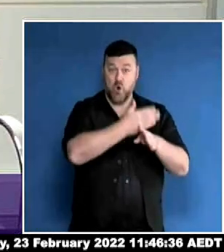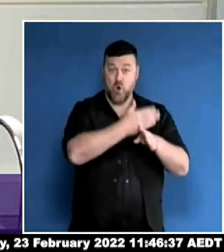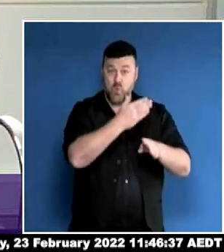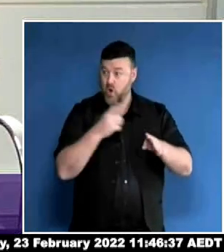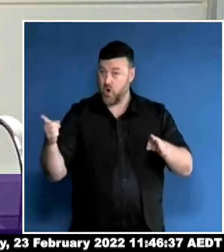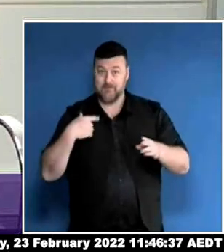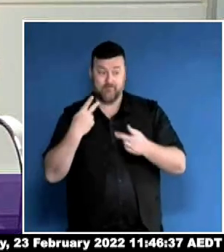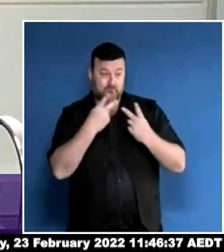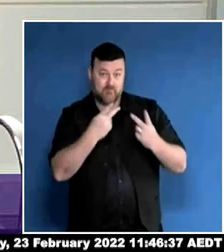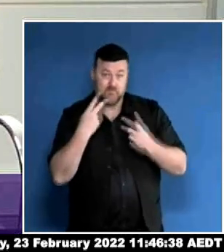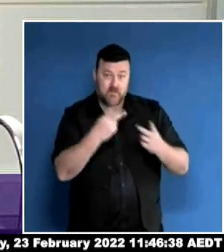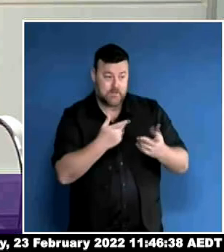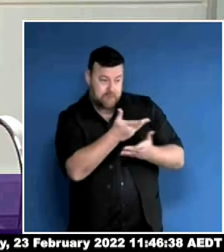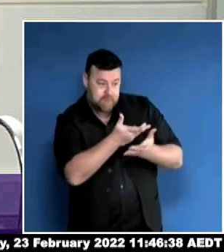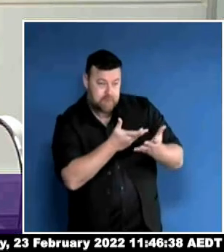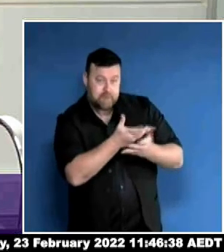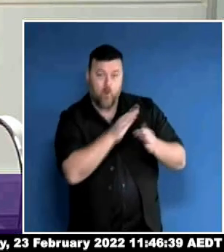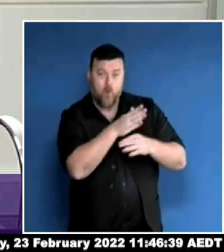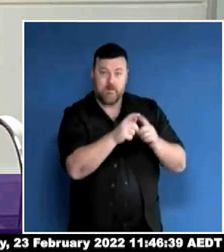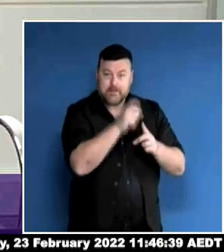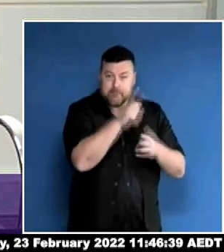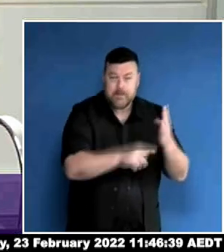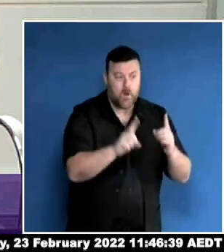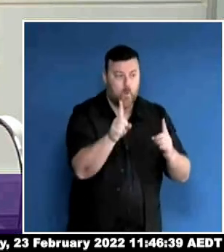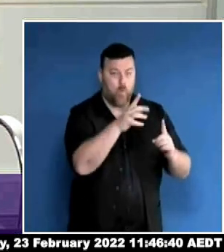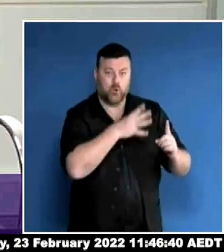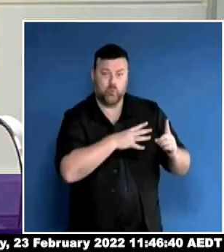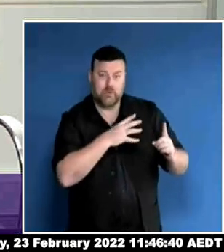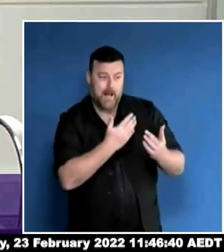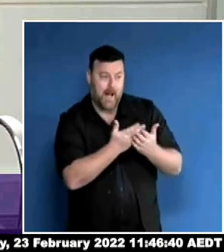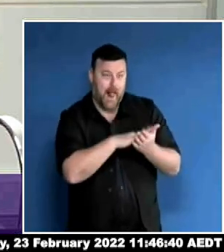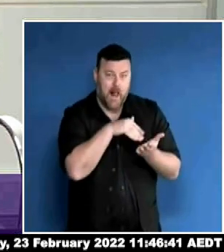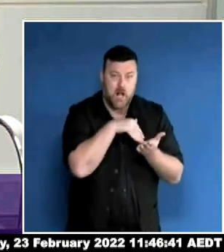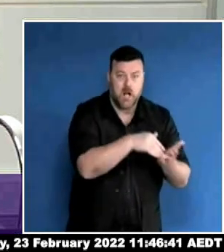access needs and how she felt comfortable in the workspace, and then they worked with her